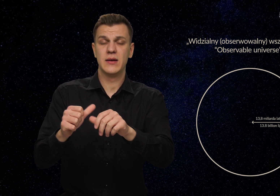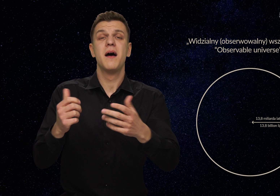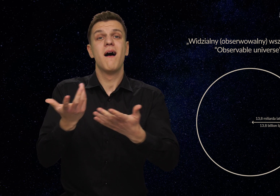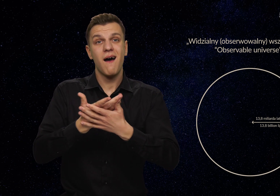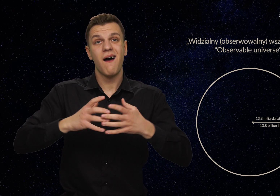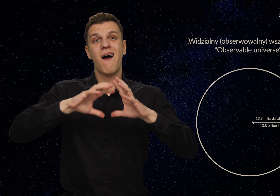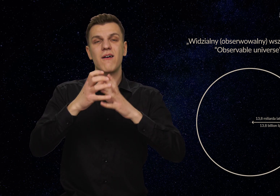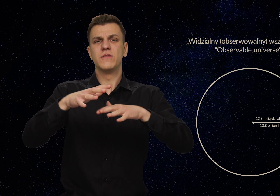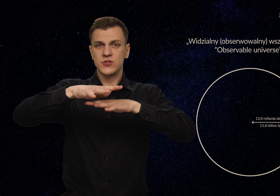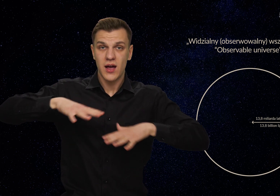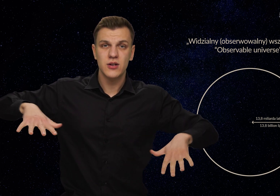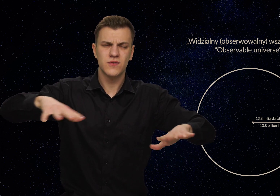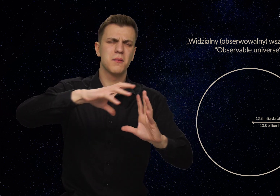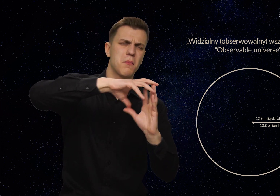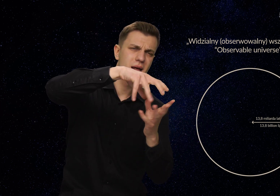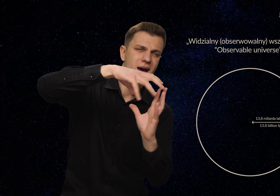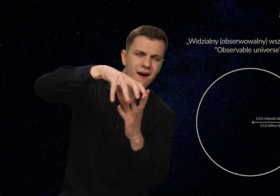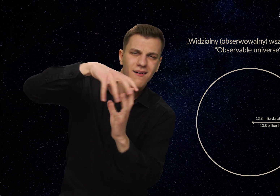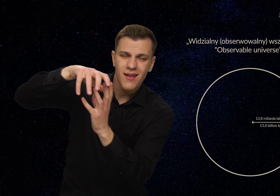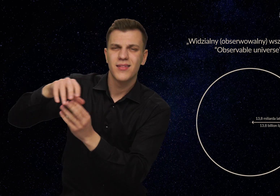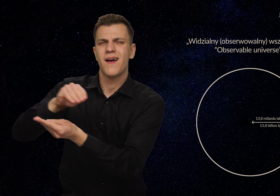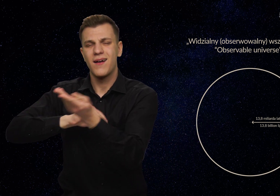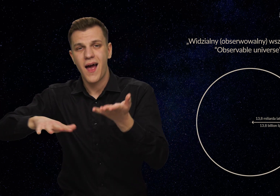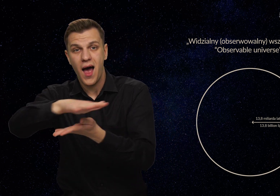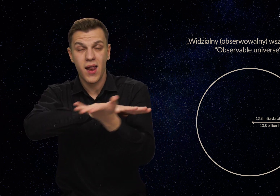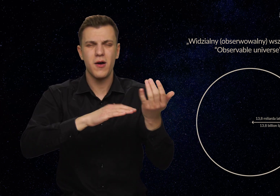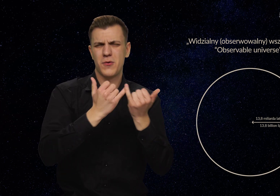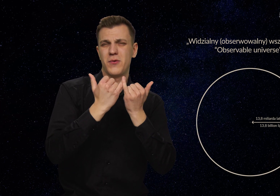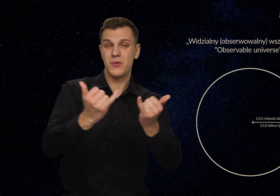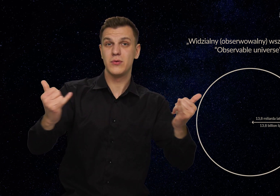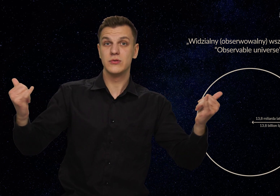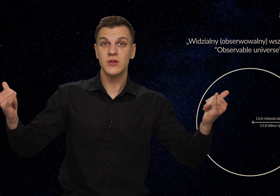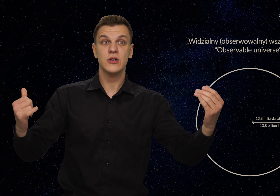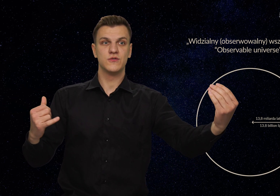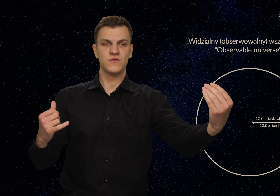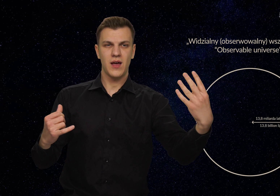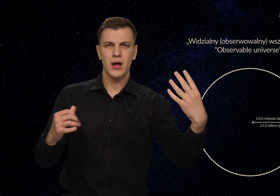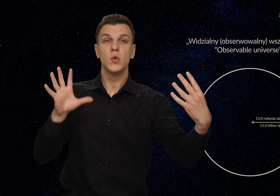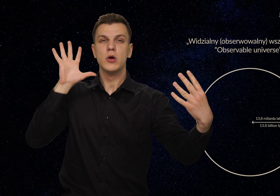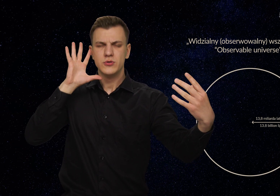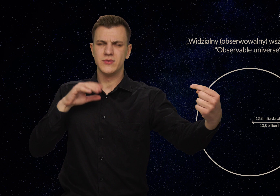The farthest objects that we can see are these,